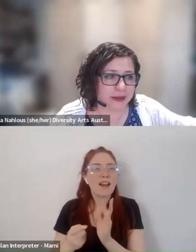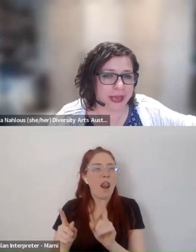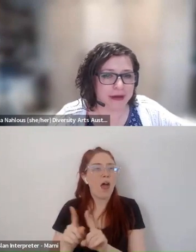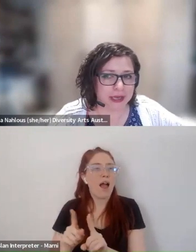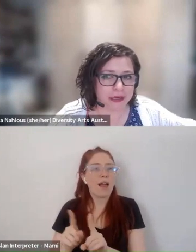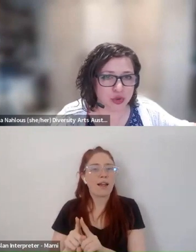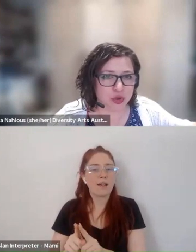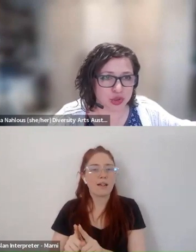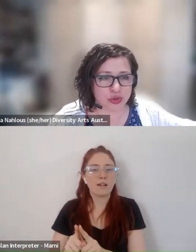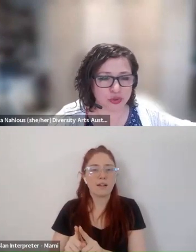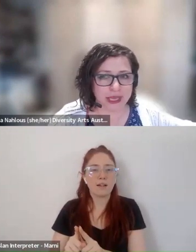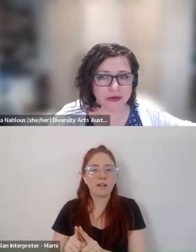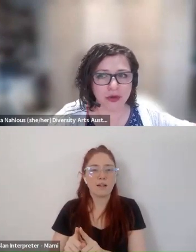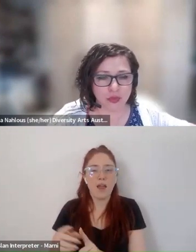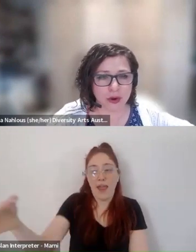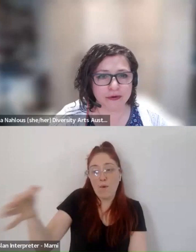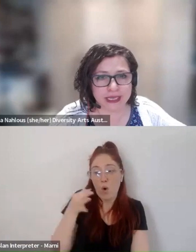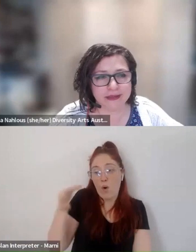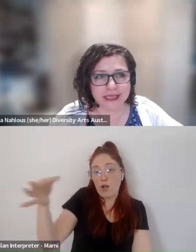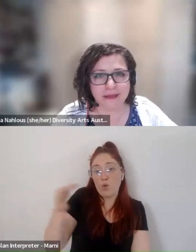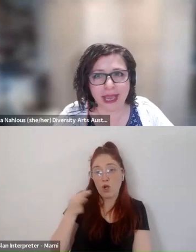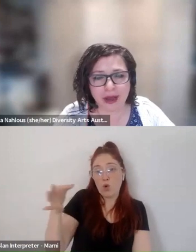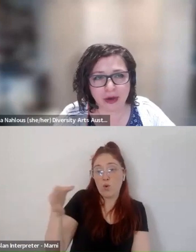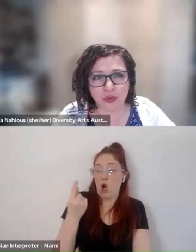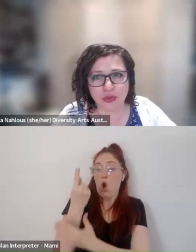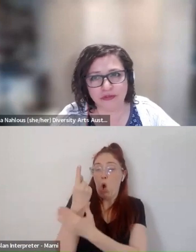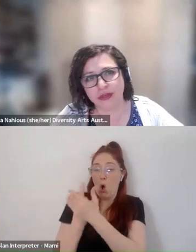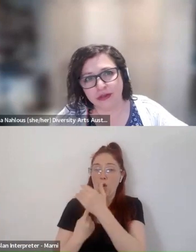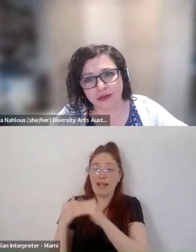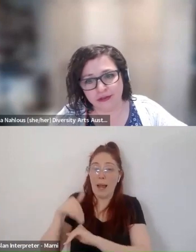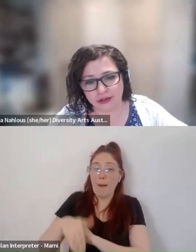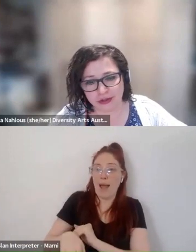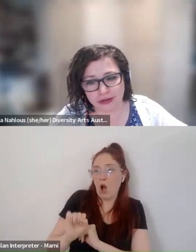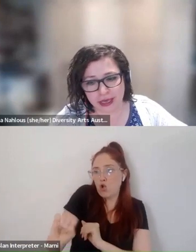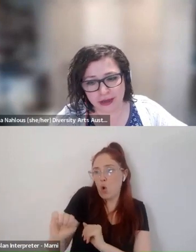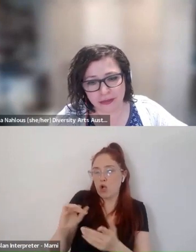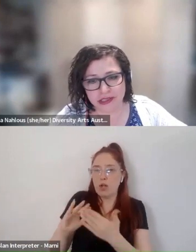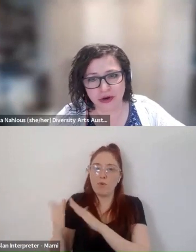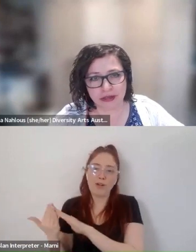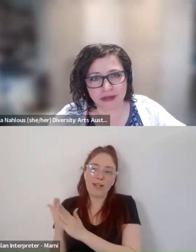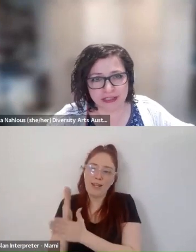about and talk to and represent somehow all of the historically